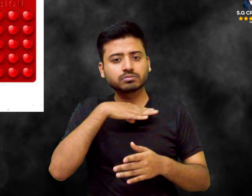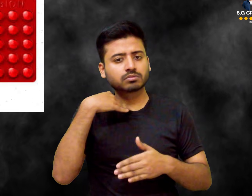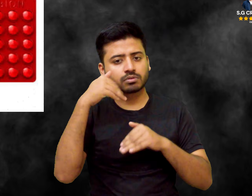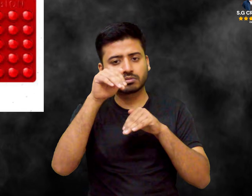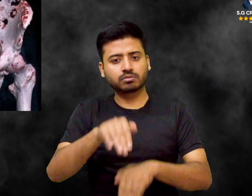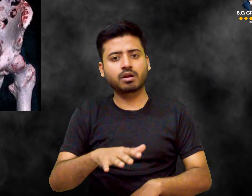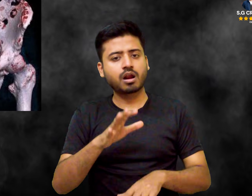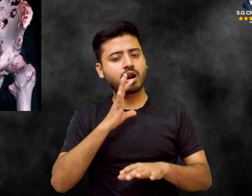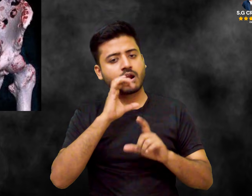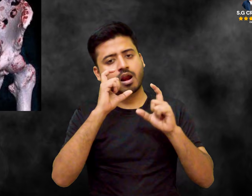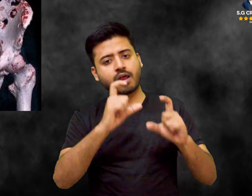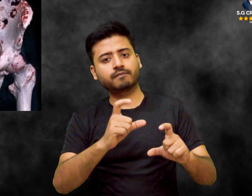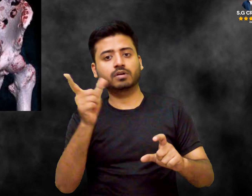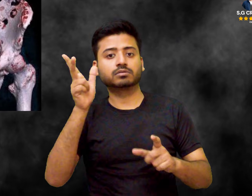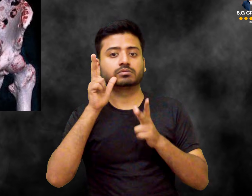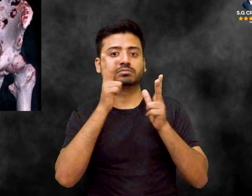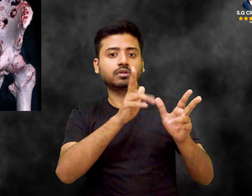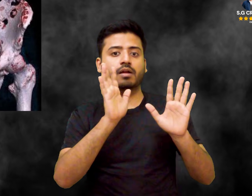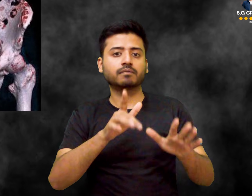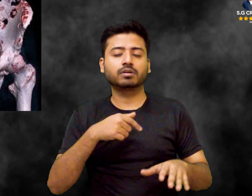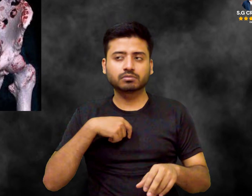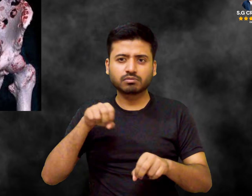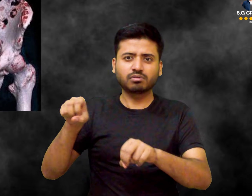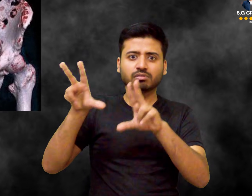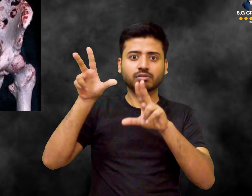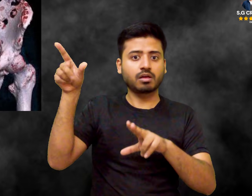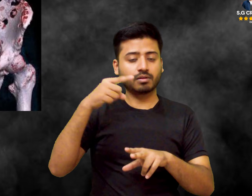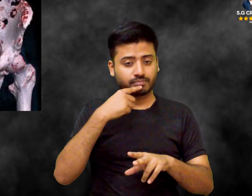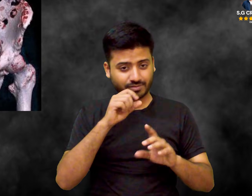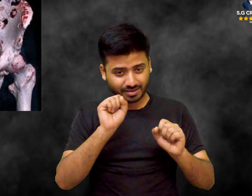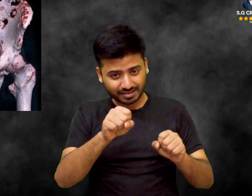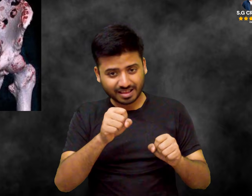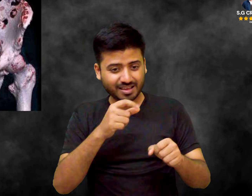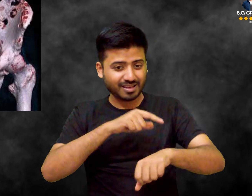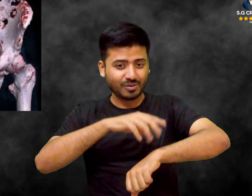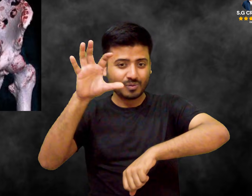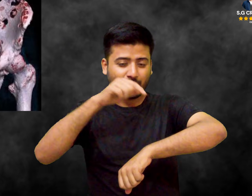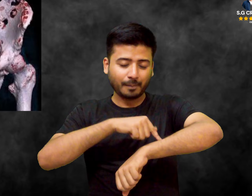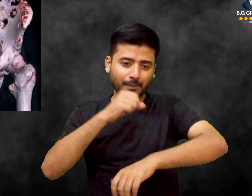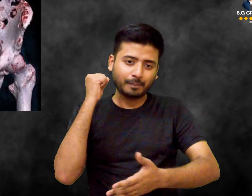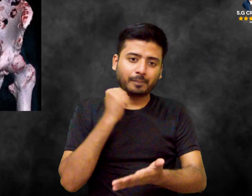essential for skeletal health. When deficiency becomes dangerous, a vitamin D deficiency becomes